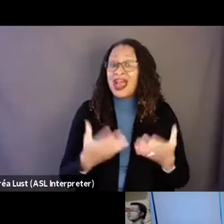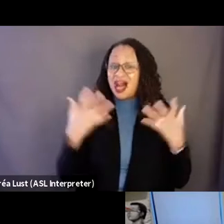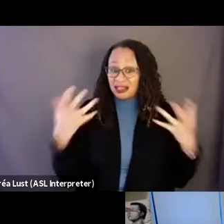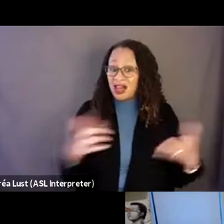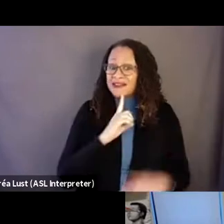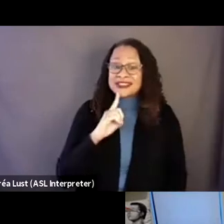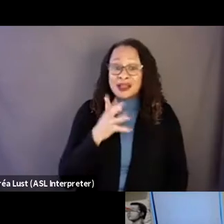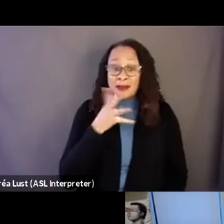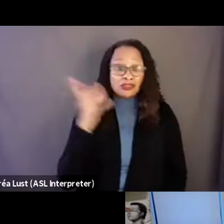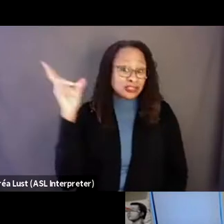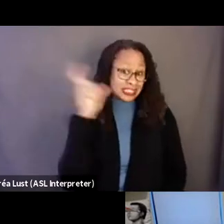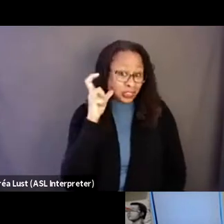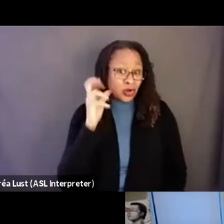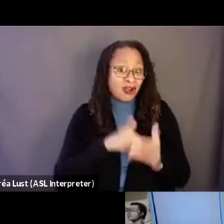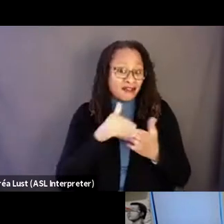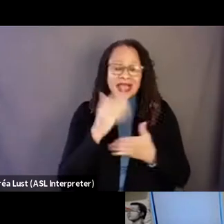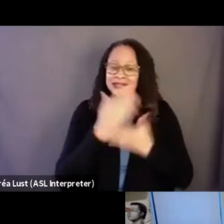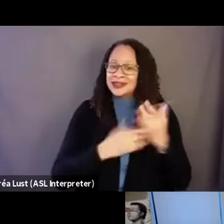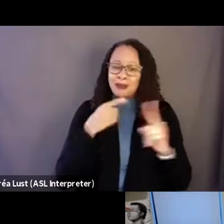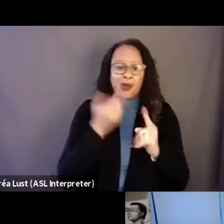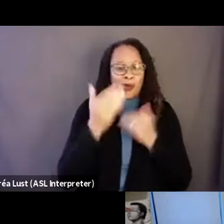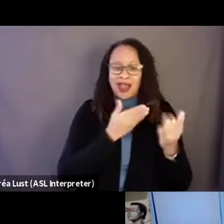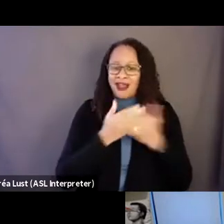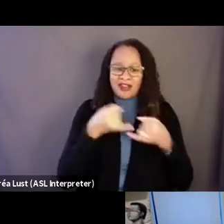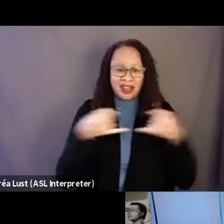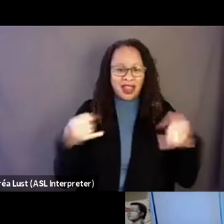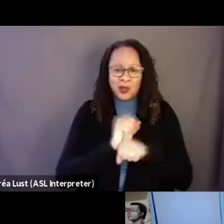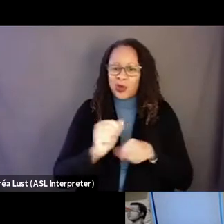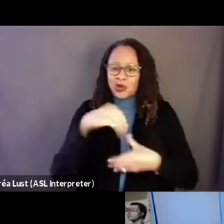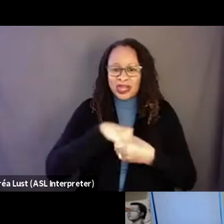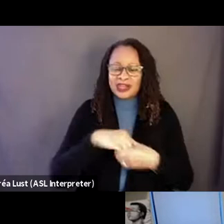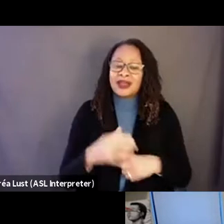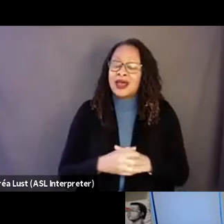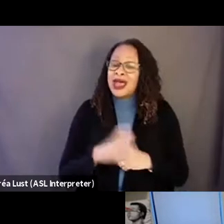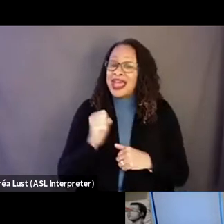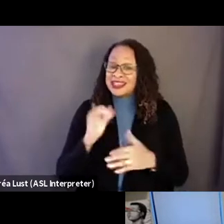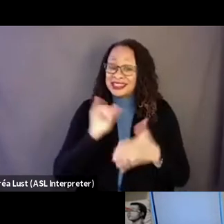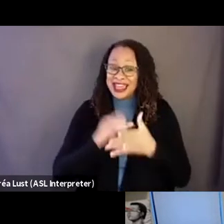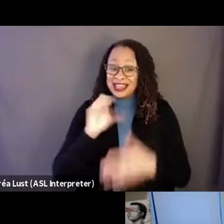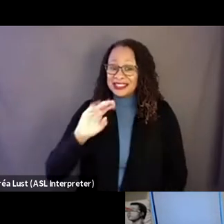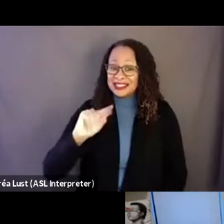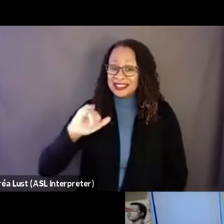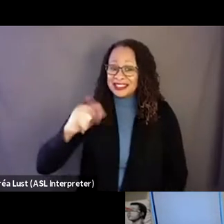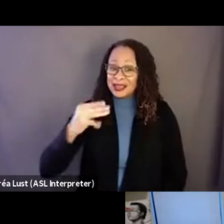at some point in whatever line of work they're in. And it's a stigma that interestingly is not there